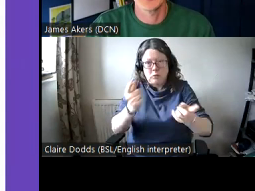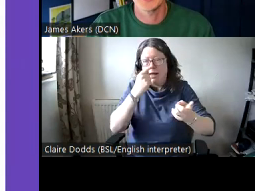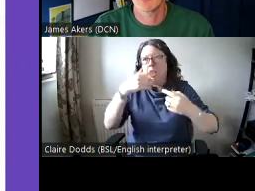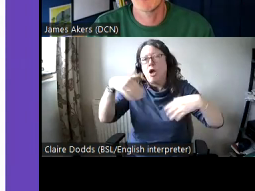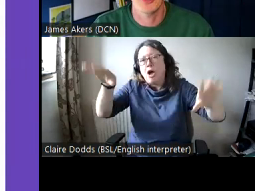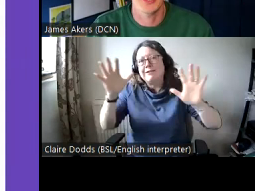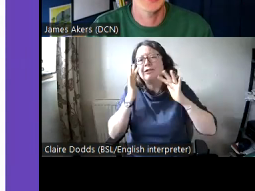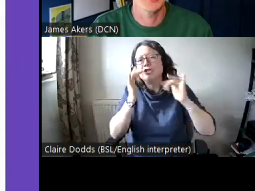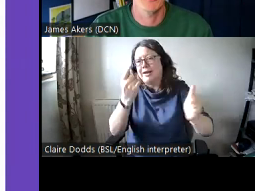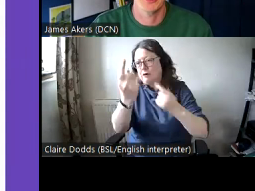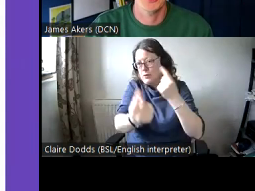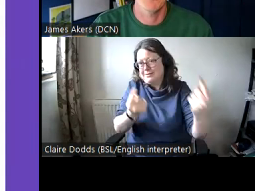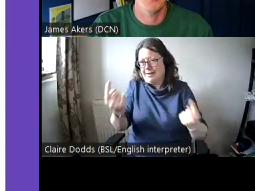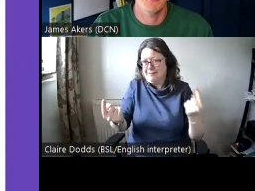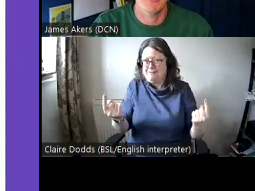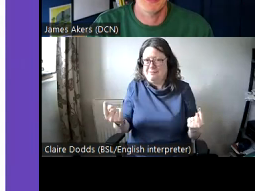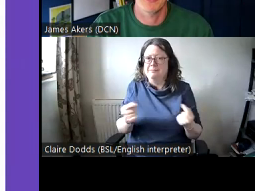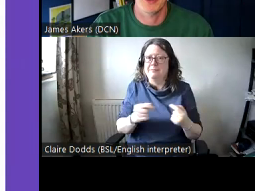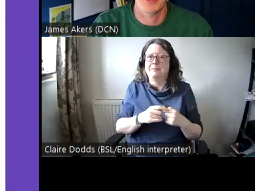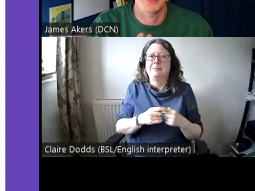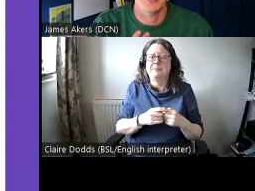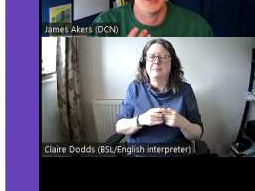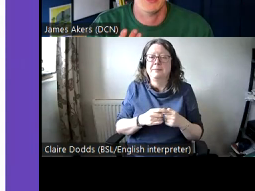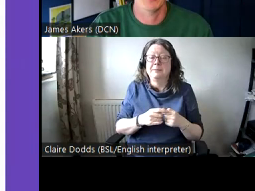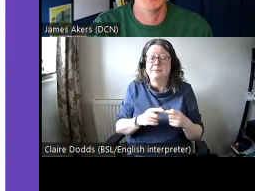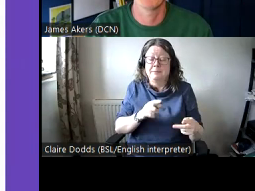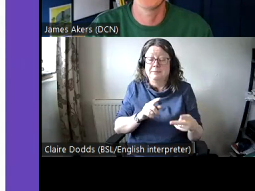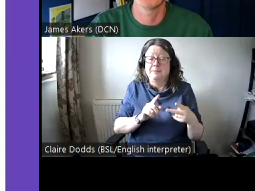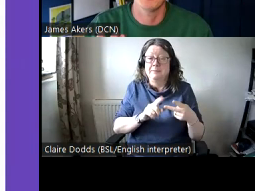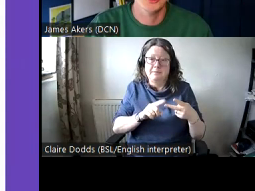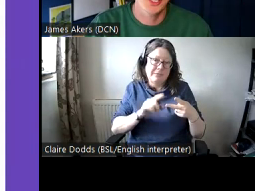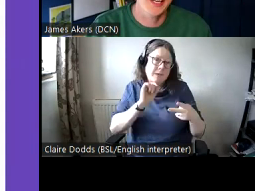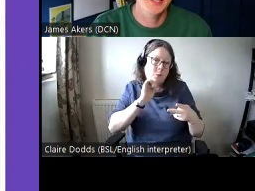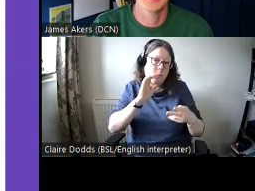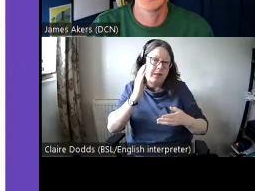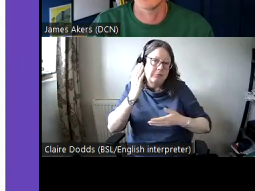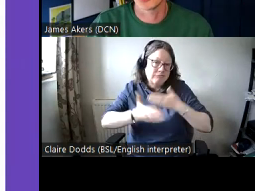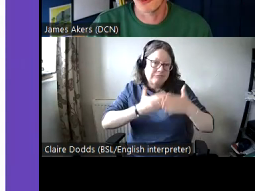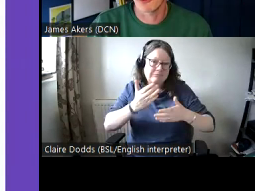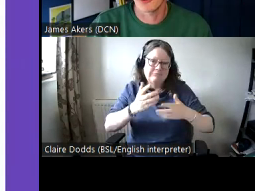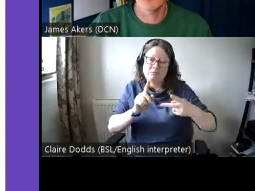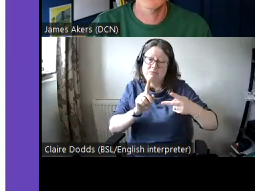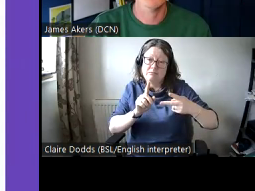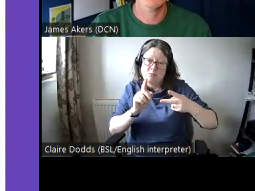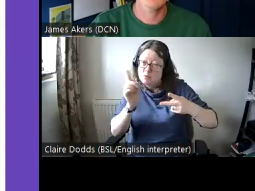The second point is that I'm going to outline things for you to check and how to resolve them.